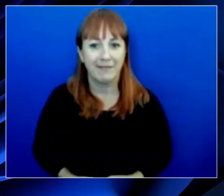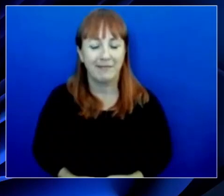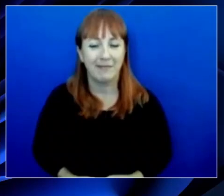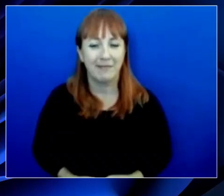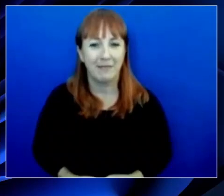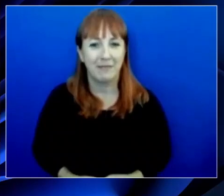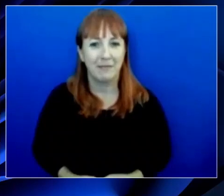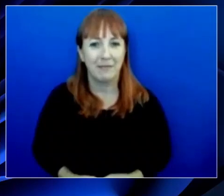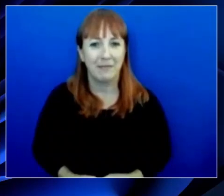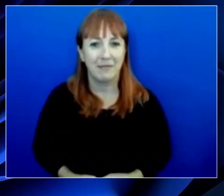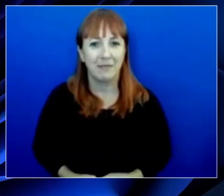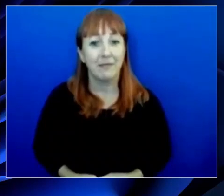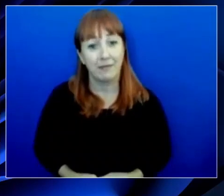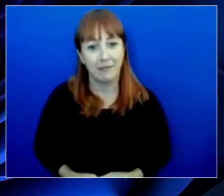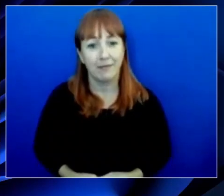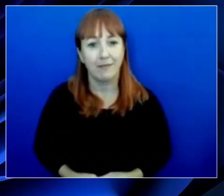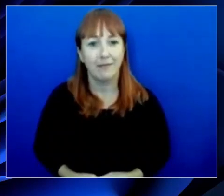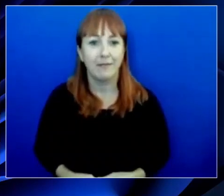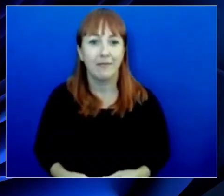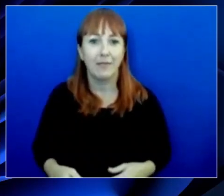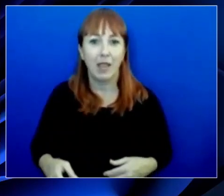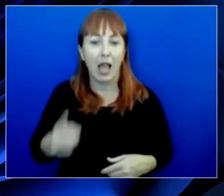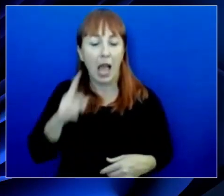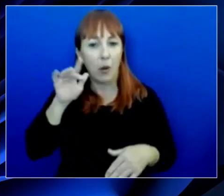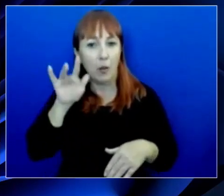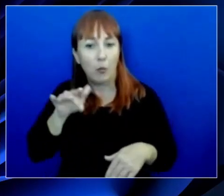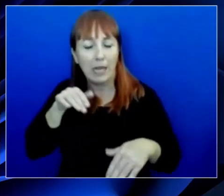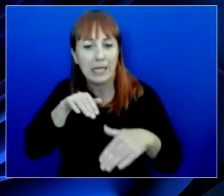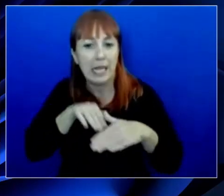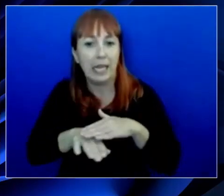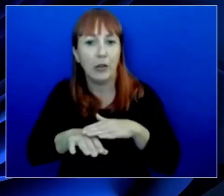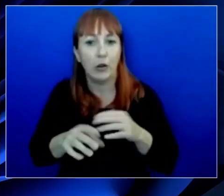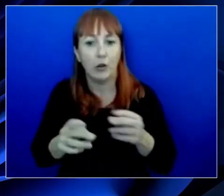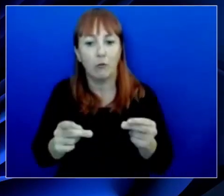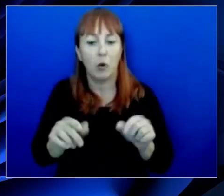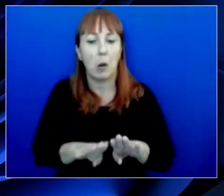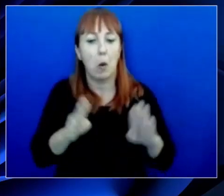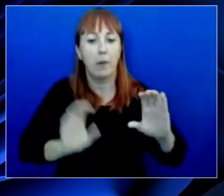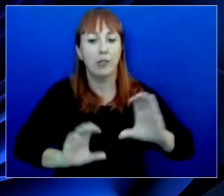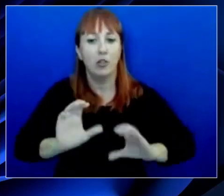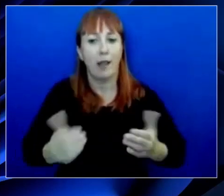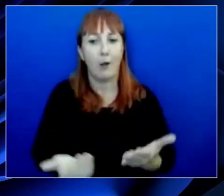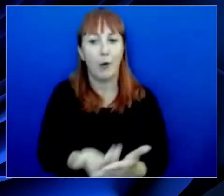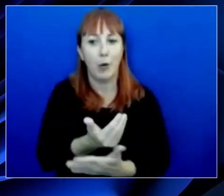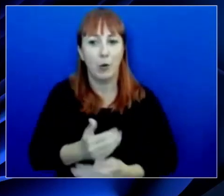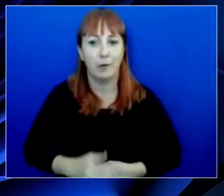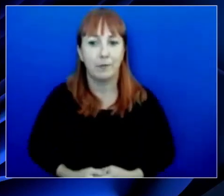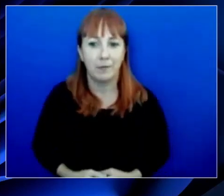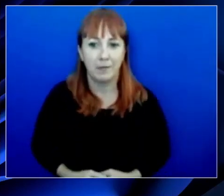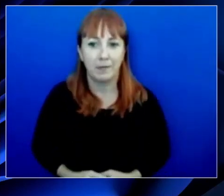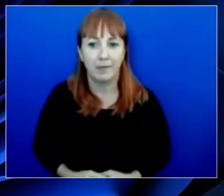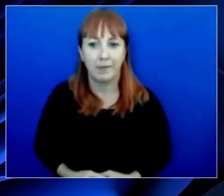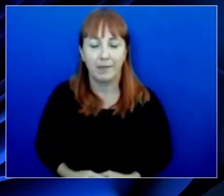so I'm gonna just send Ana a chat. I'm just going to press enter to open a quick chat